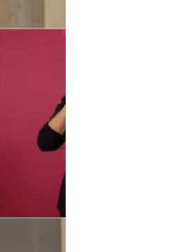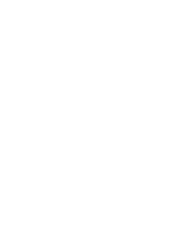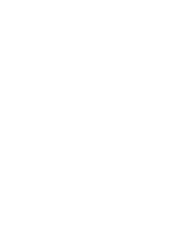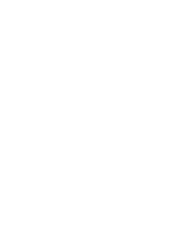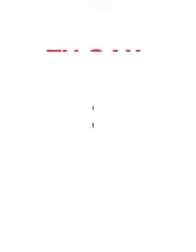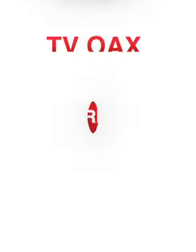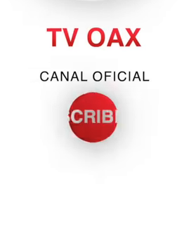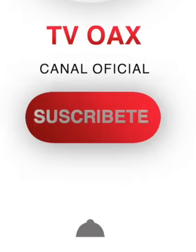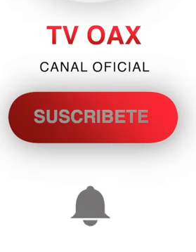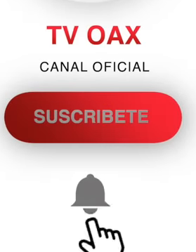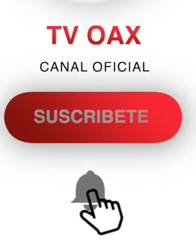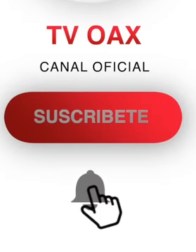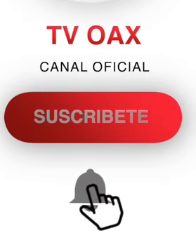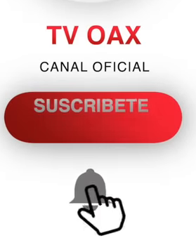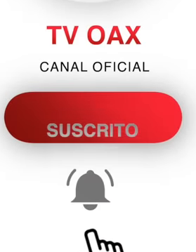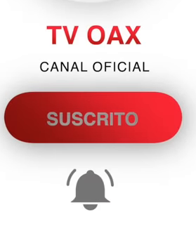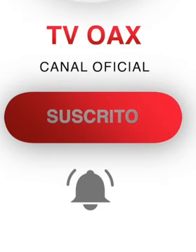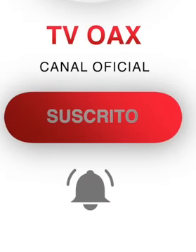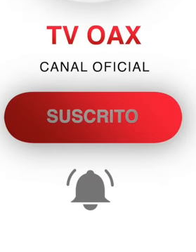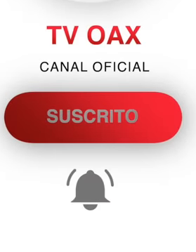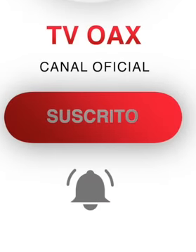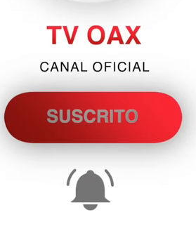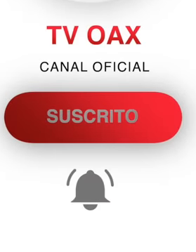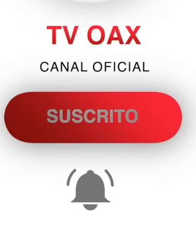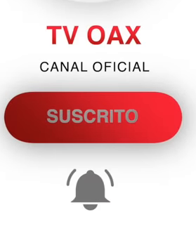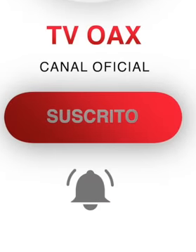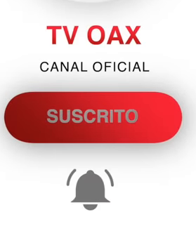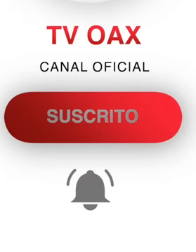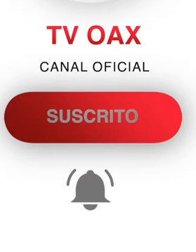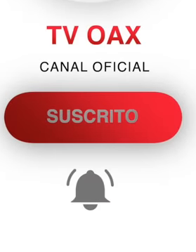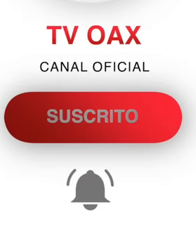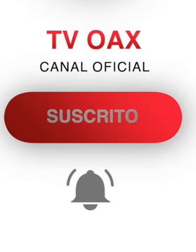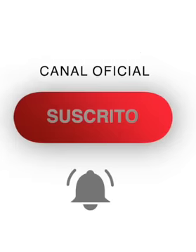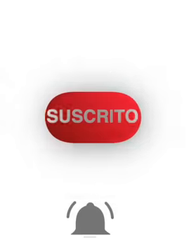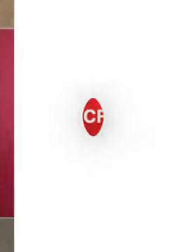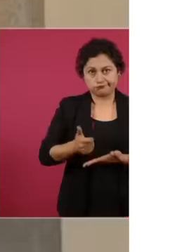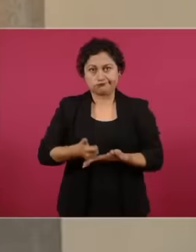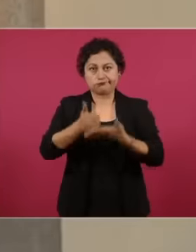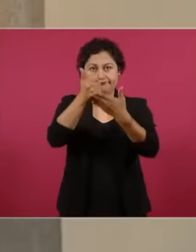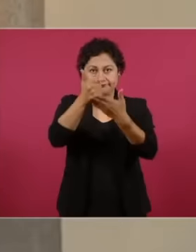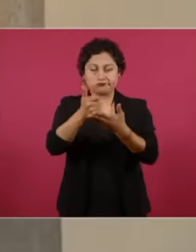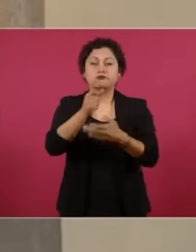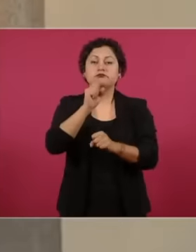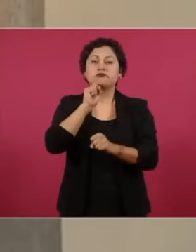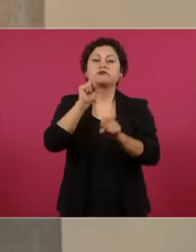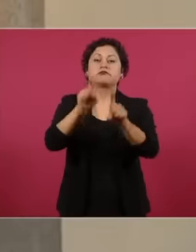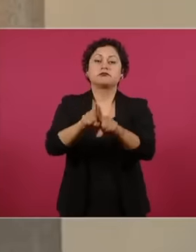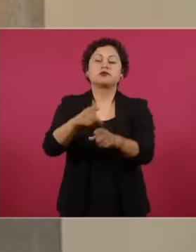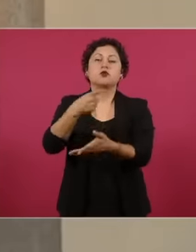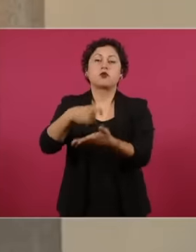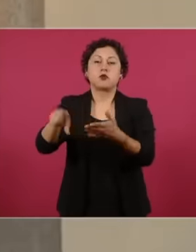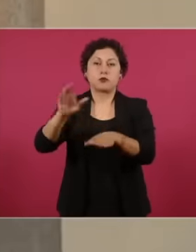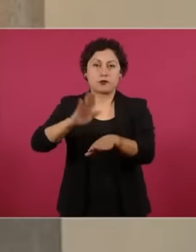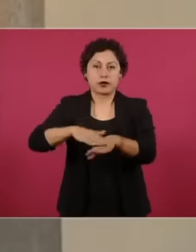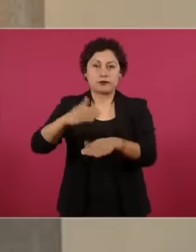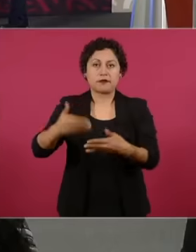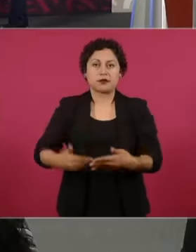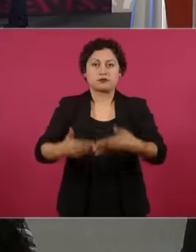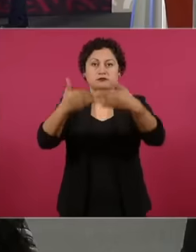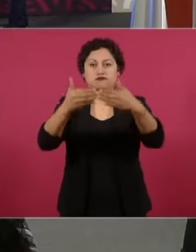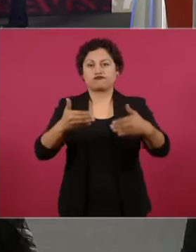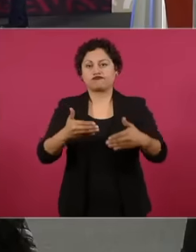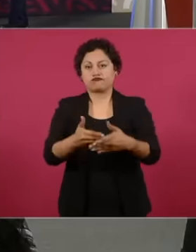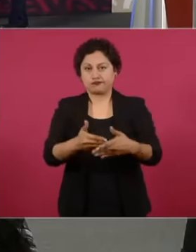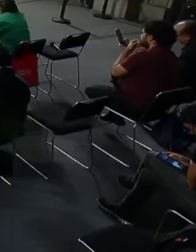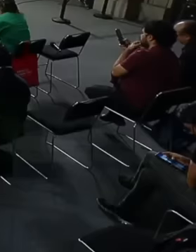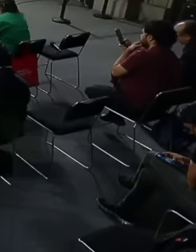and six coastal Sargeras, as well as the acquisition of more containment barriers. Finally,